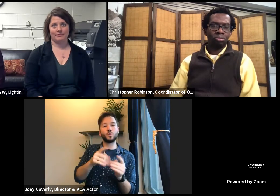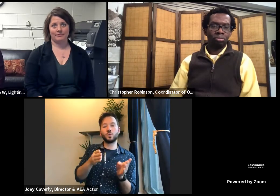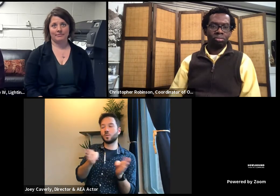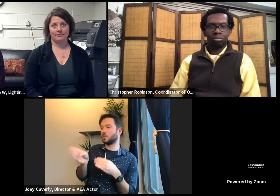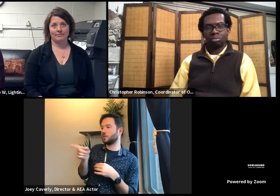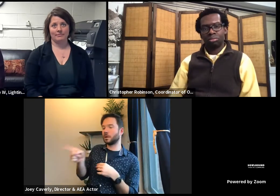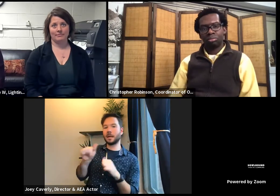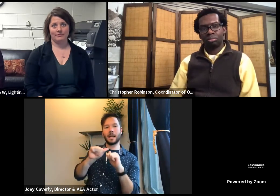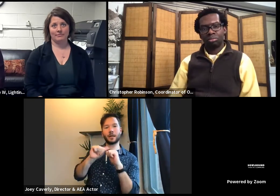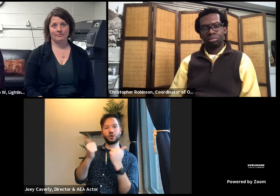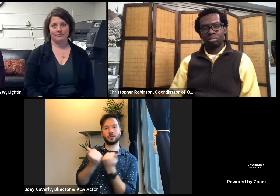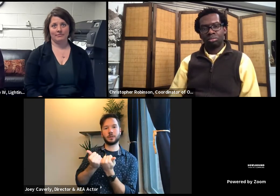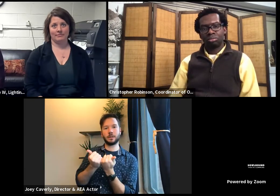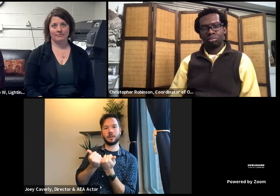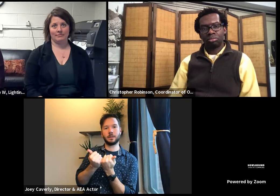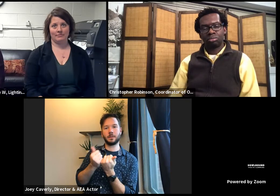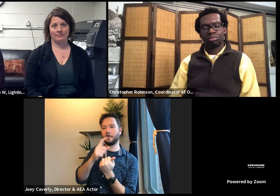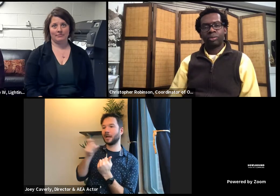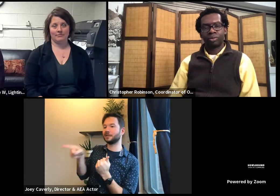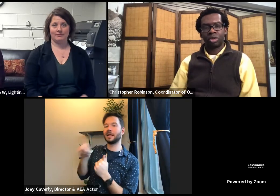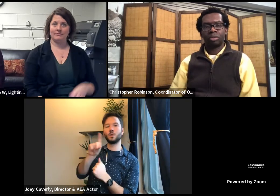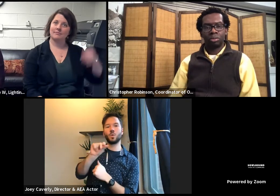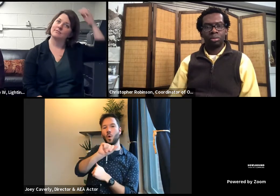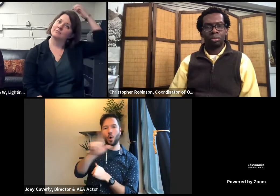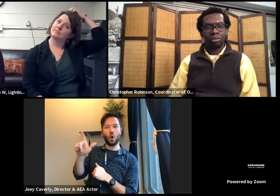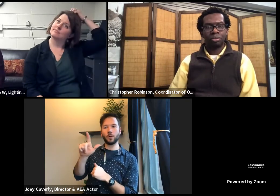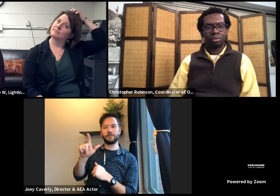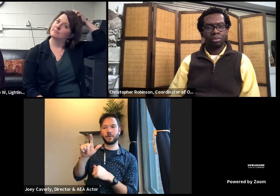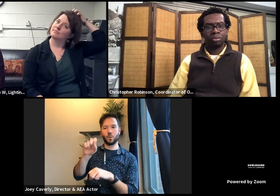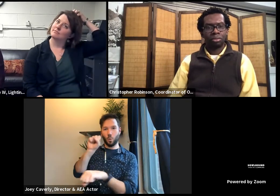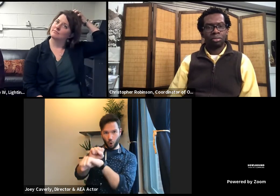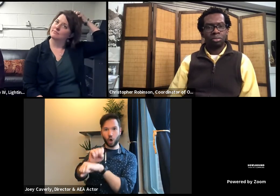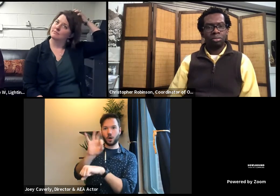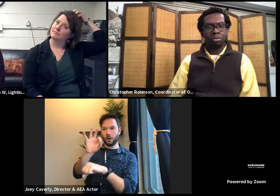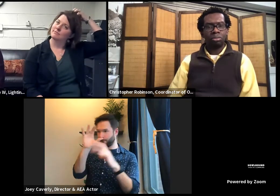to different tasks is just that madness.